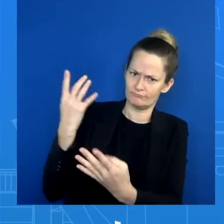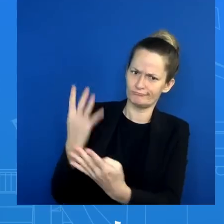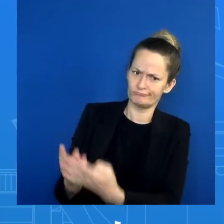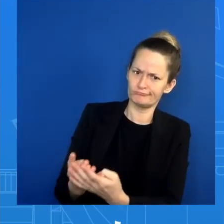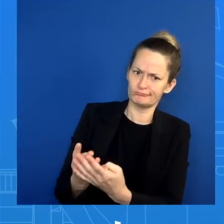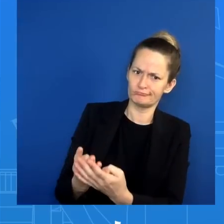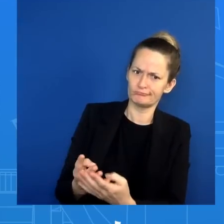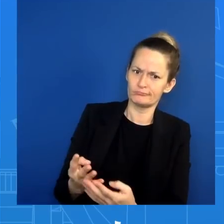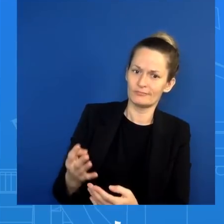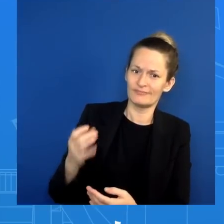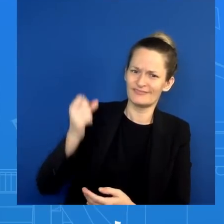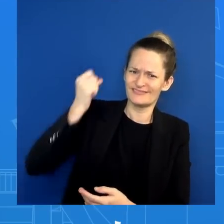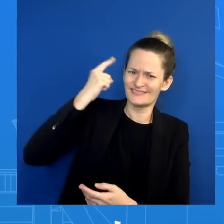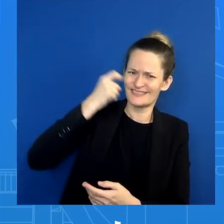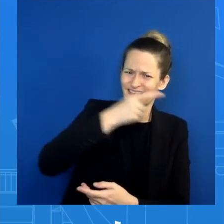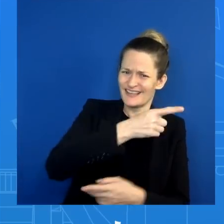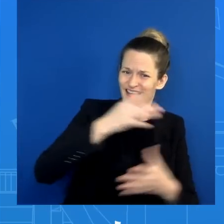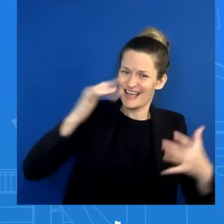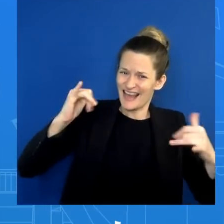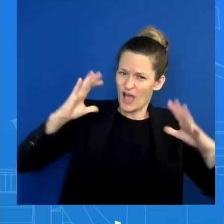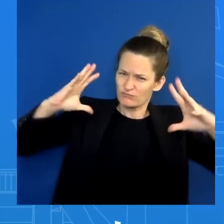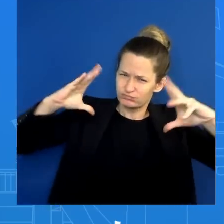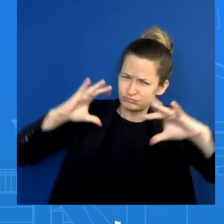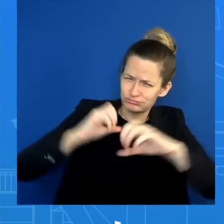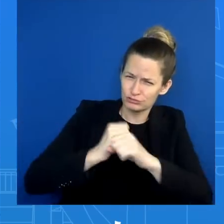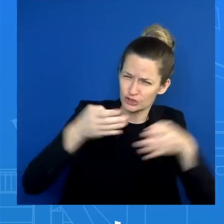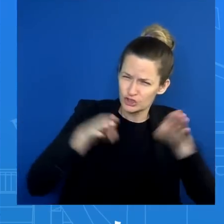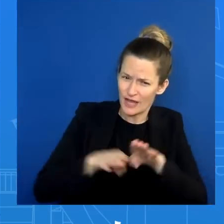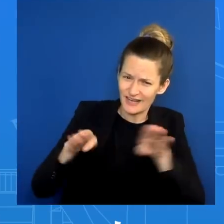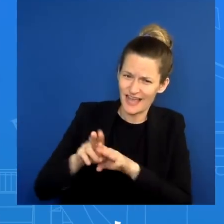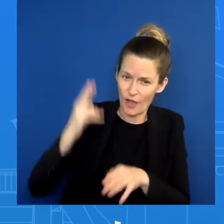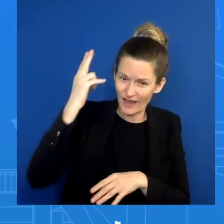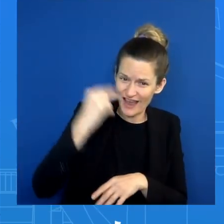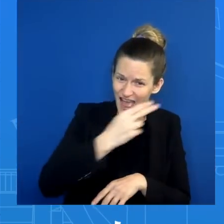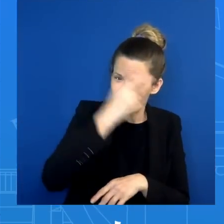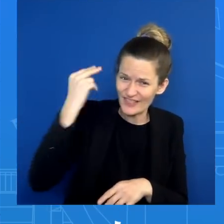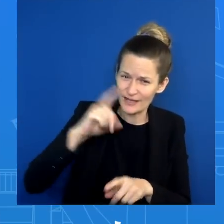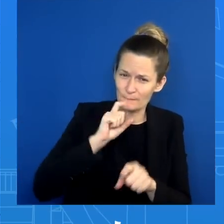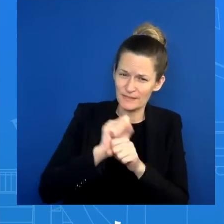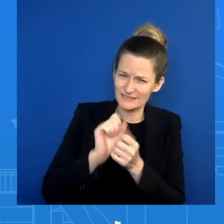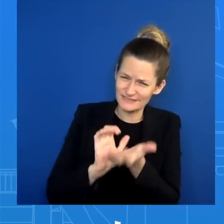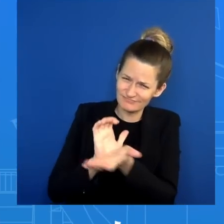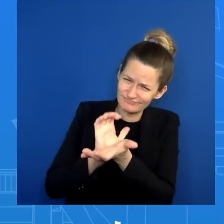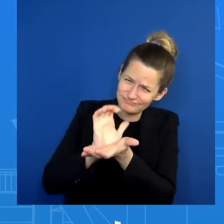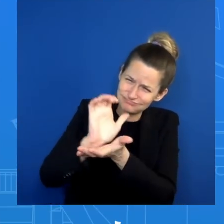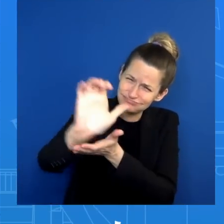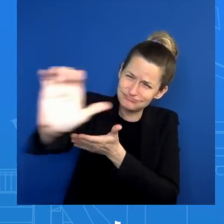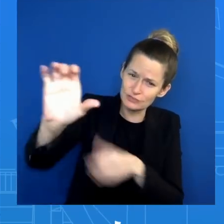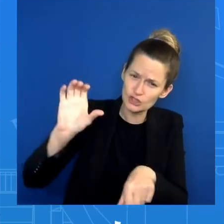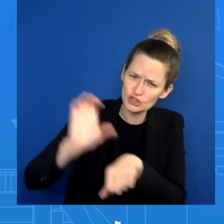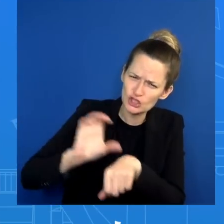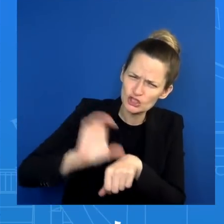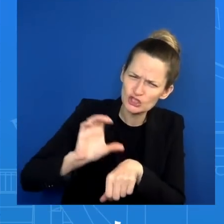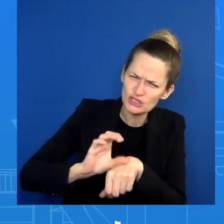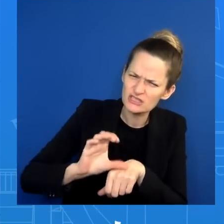What's the White House response to these latest developments? Ms. Jean-Pierre: Okay. So there has been a dramatic deterioration of respect